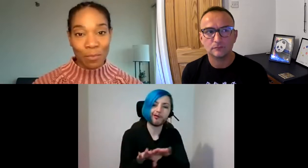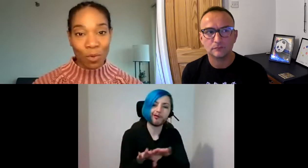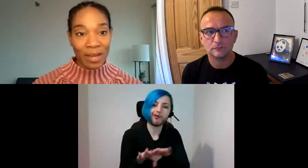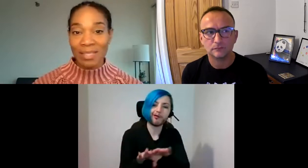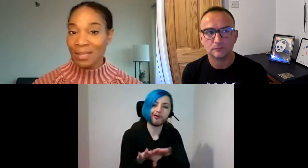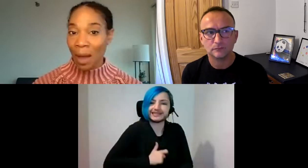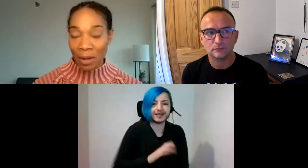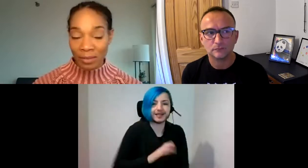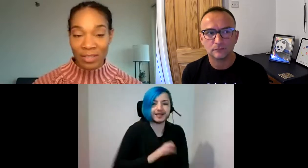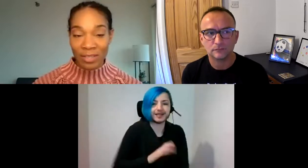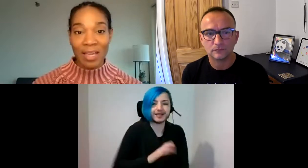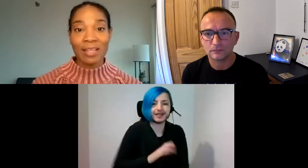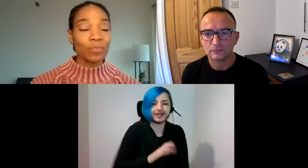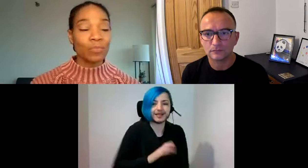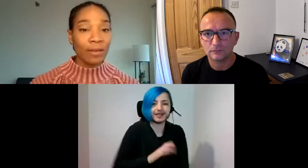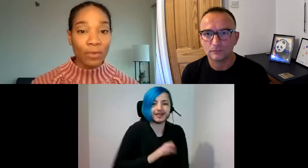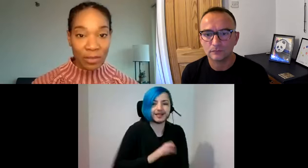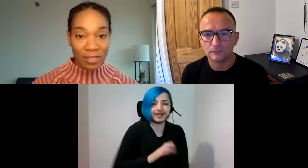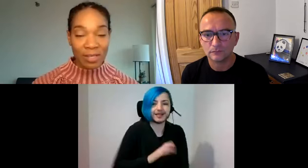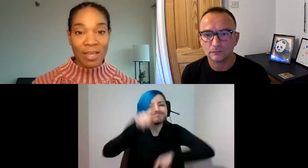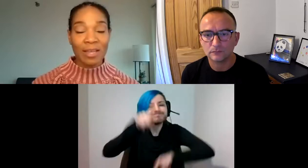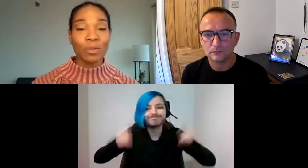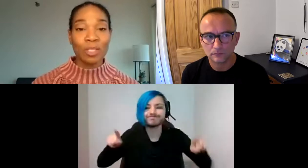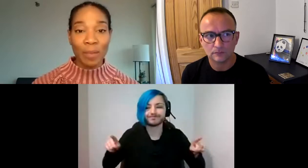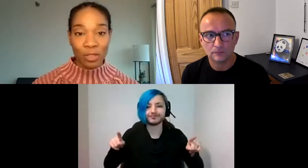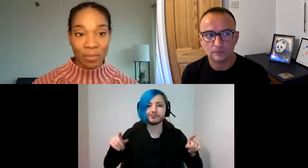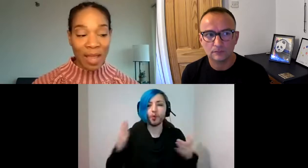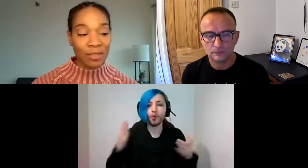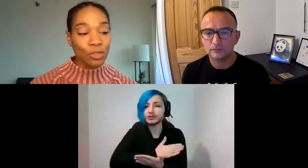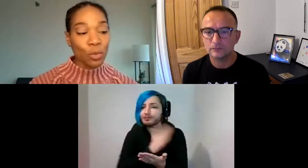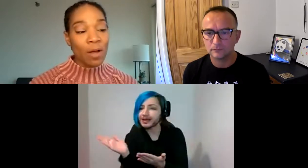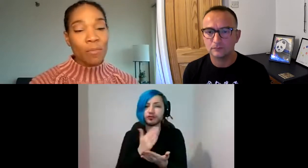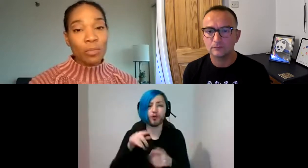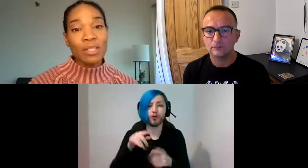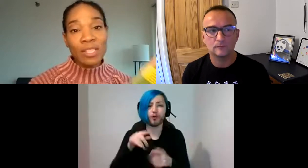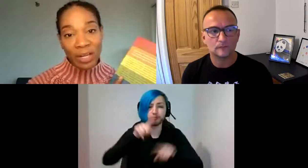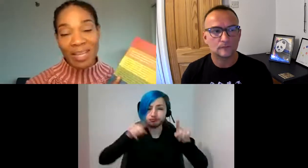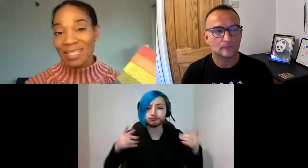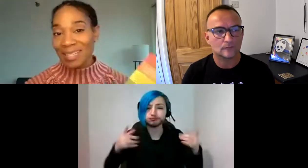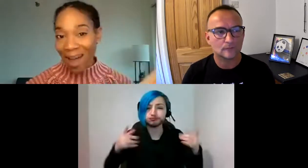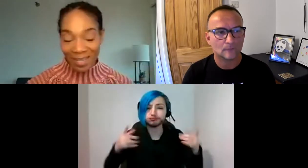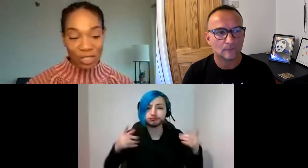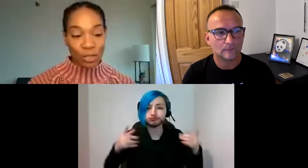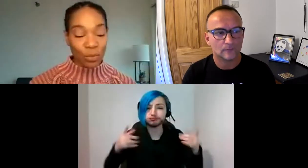to celebrate the diversity and help us all understand not just language but the history of language_and why